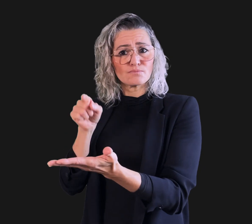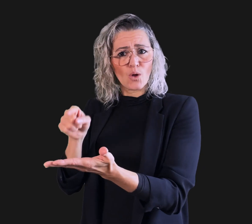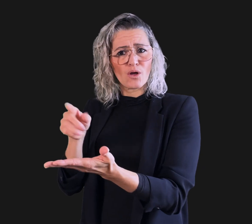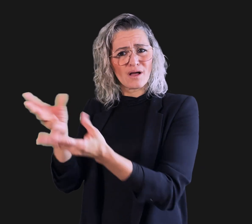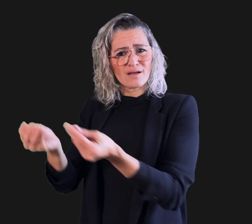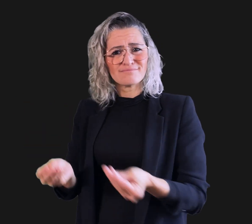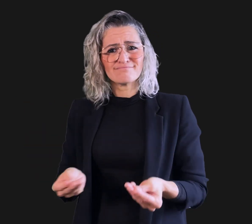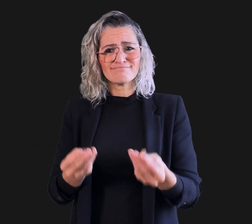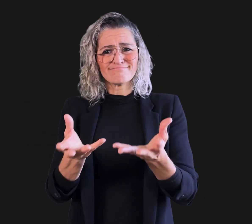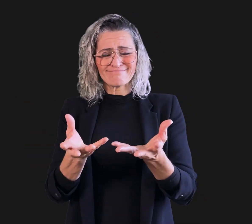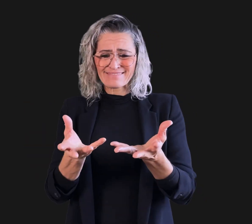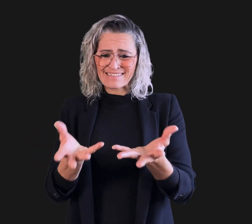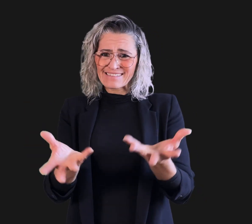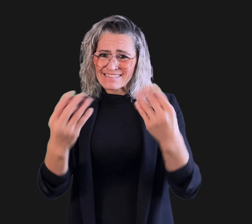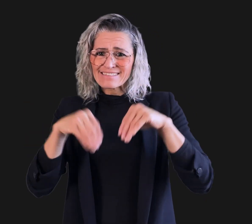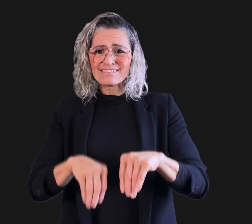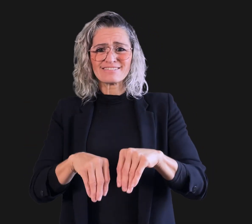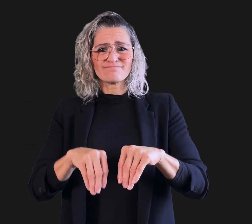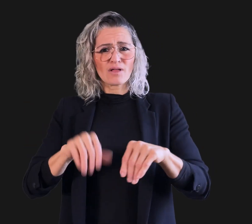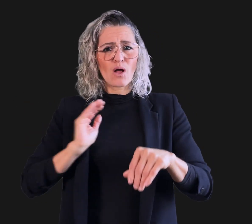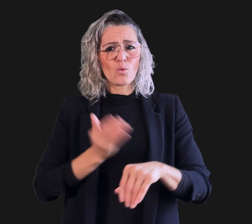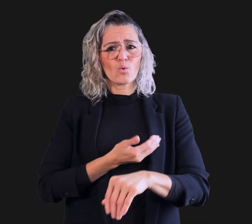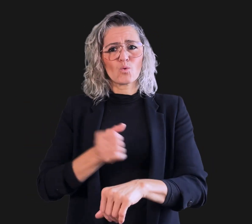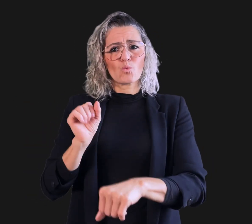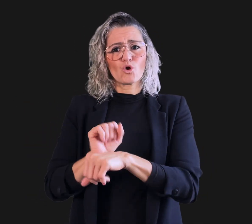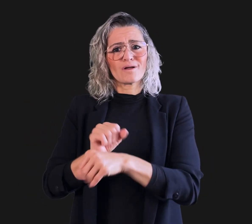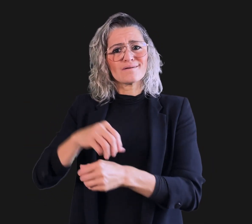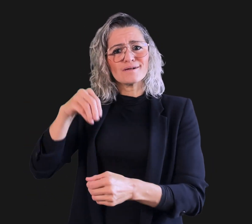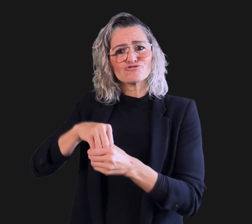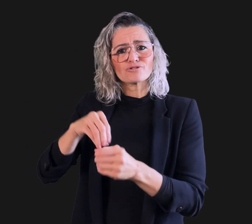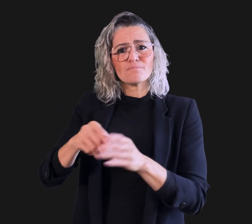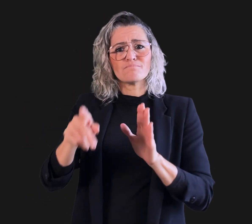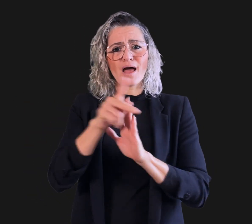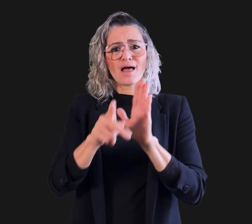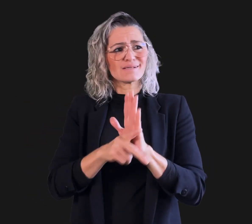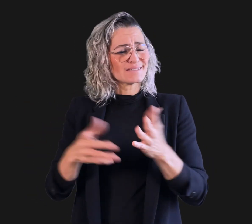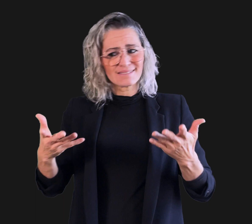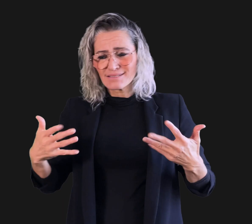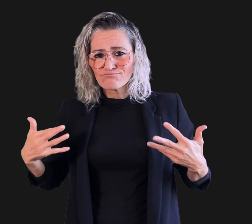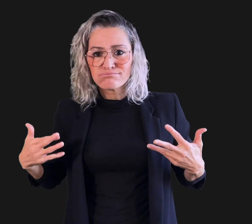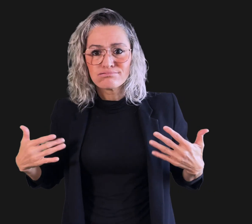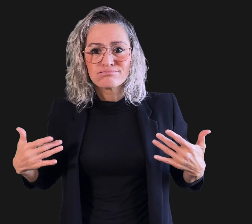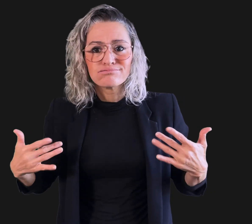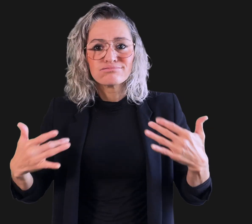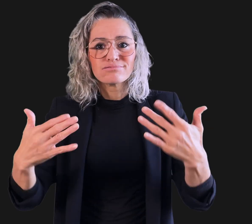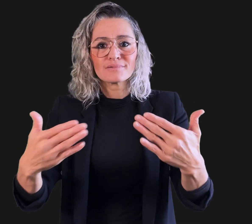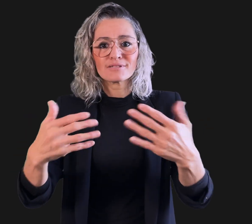and promote it throughout our internal policies.